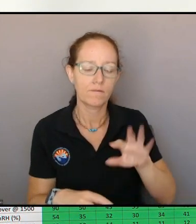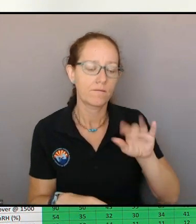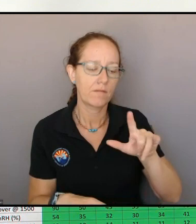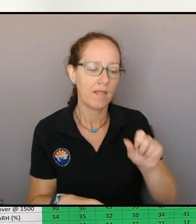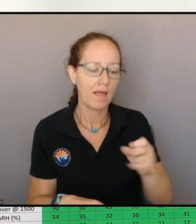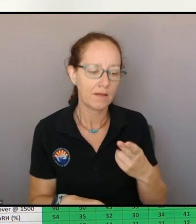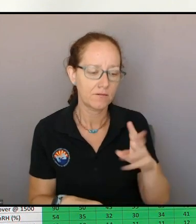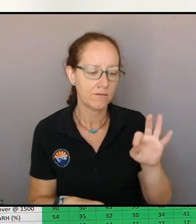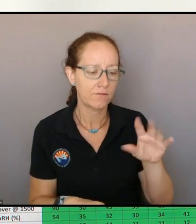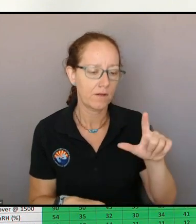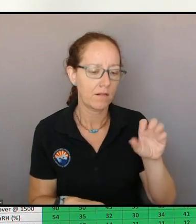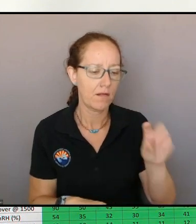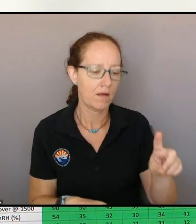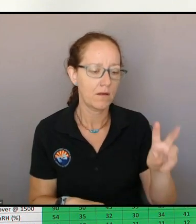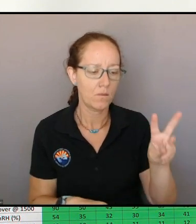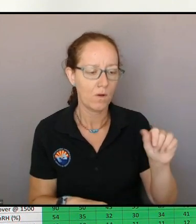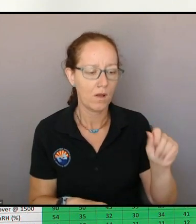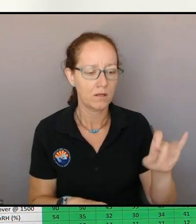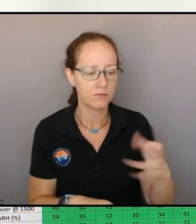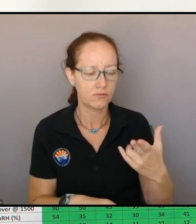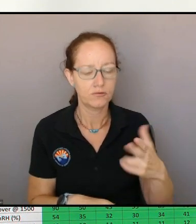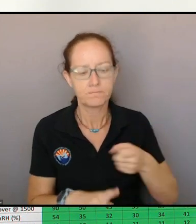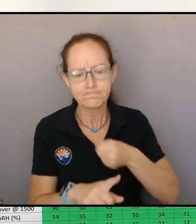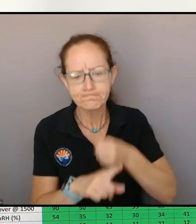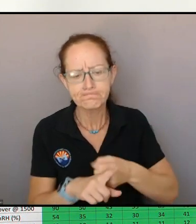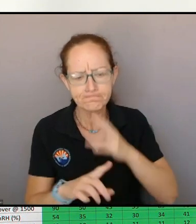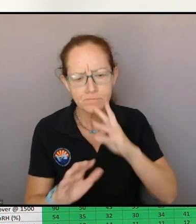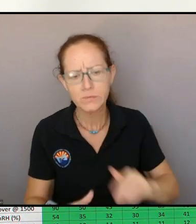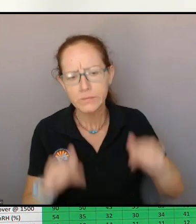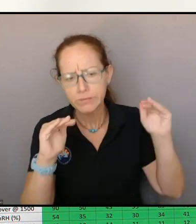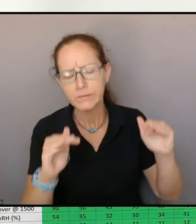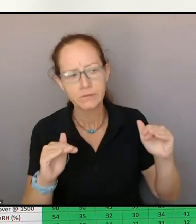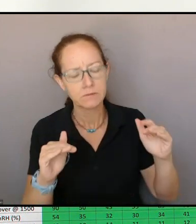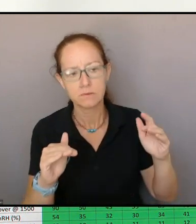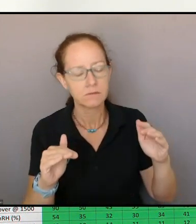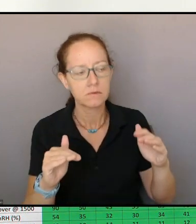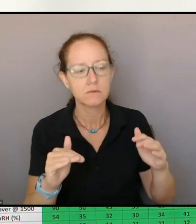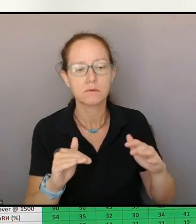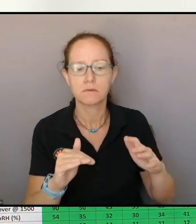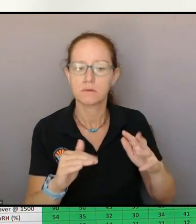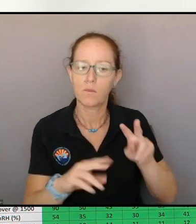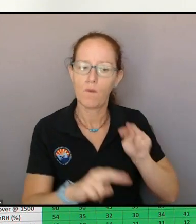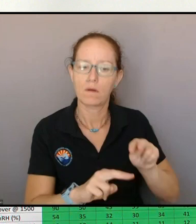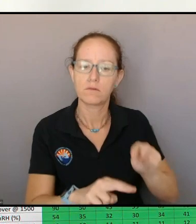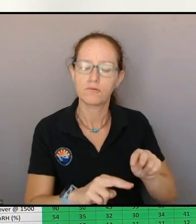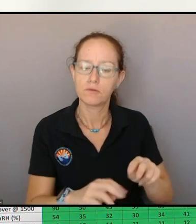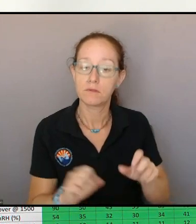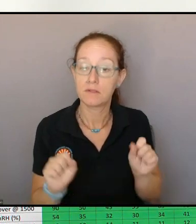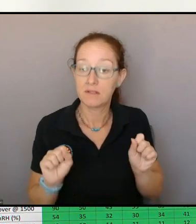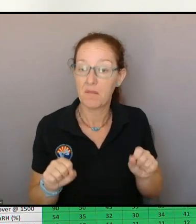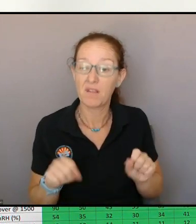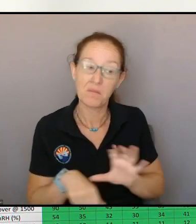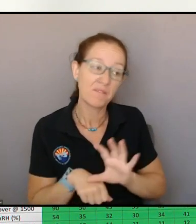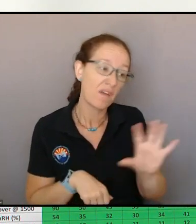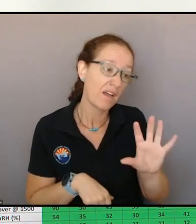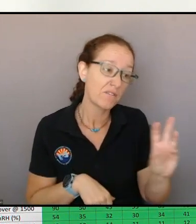at potential for a storm, potentially you know, around that 5:00, 6:00 time frame it looks like is